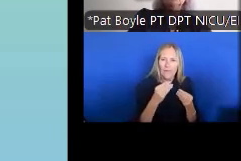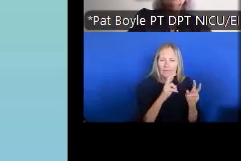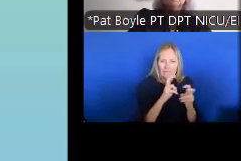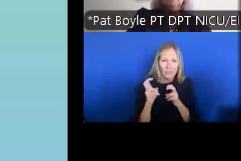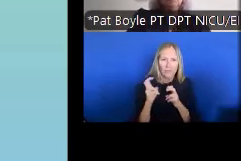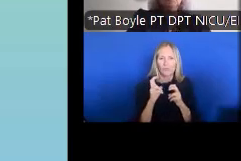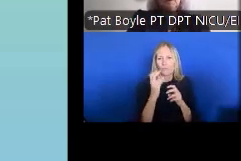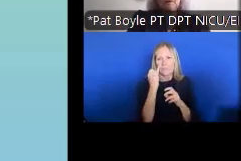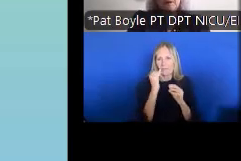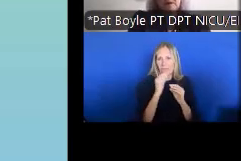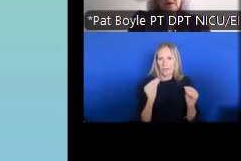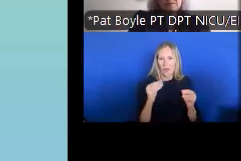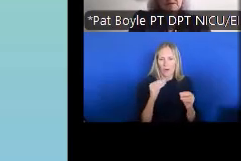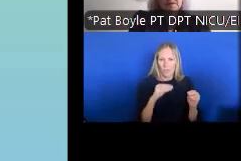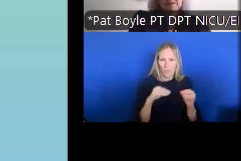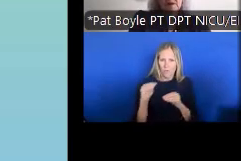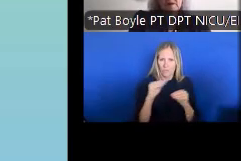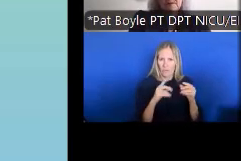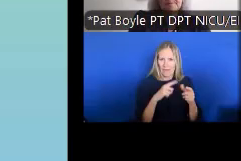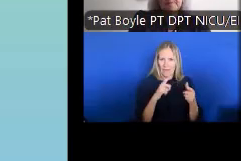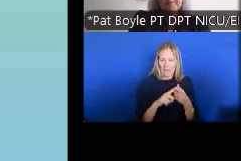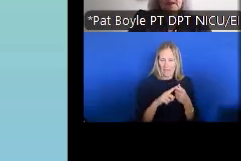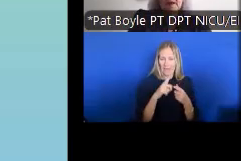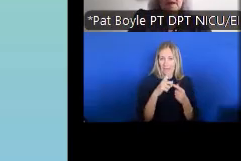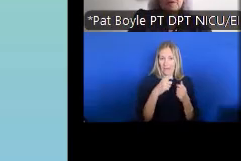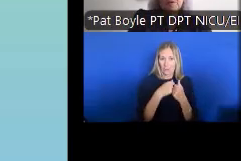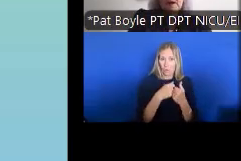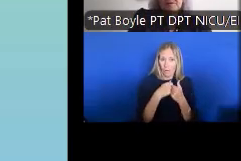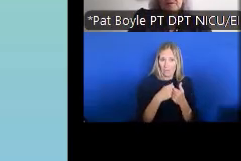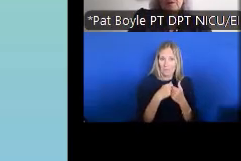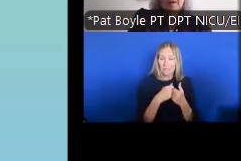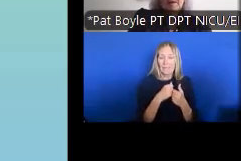interesting joint and muscle development. So by 30 weeks,